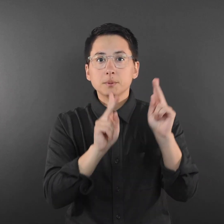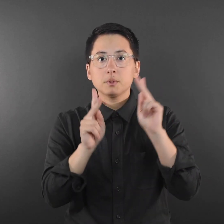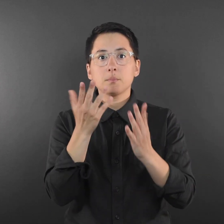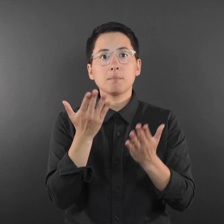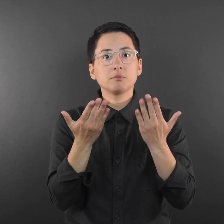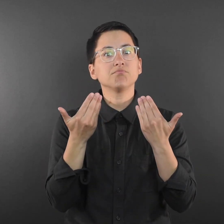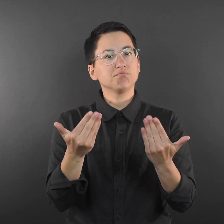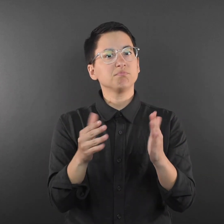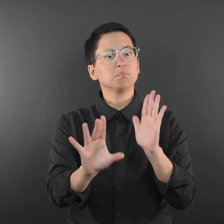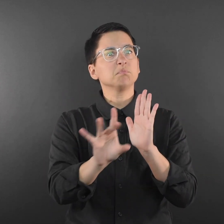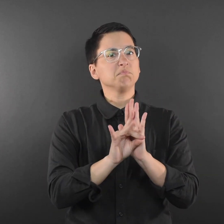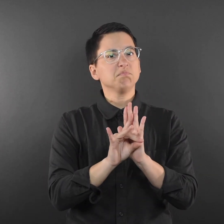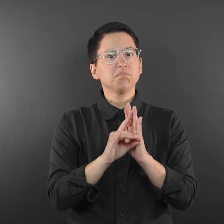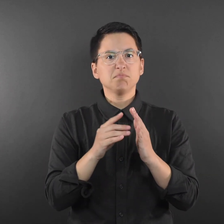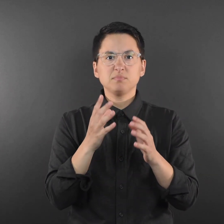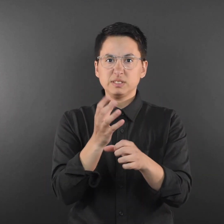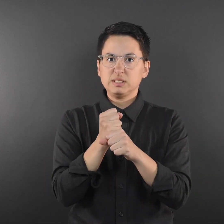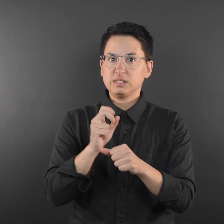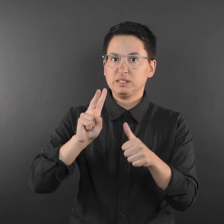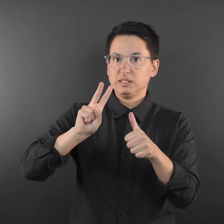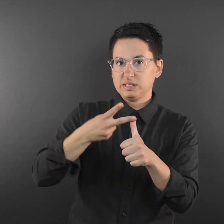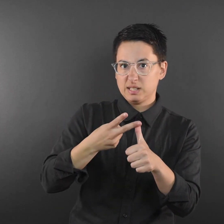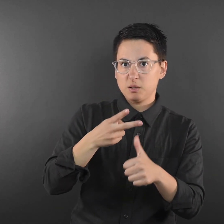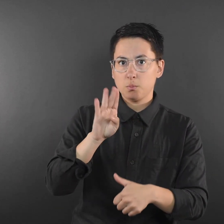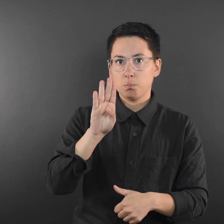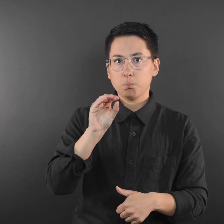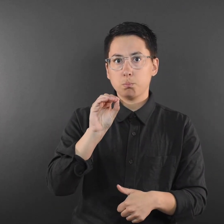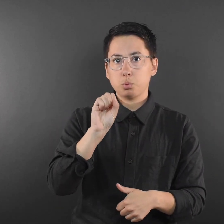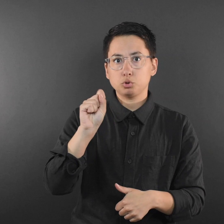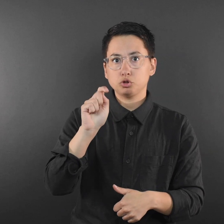Certain people may choose to get a second booster shot to enhance their protection.